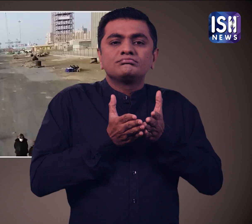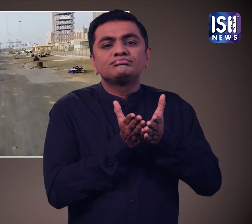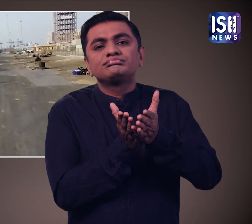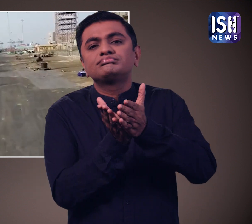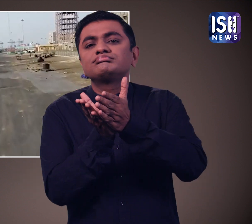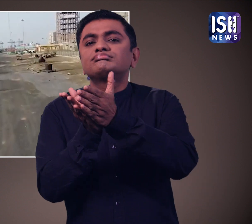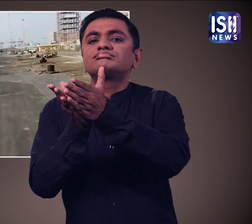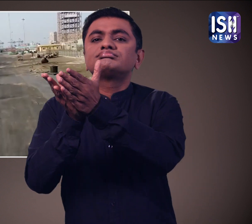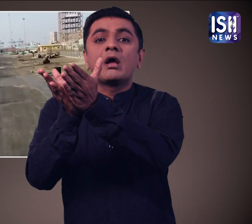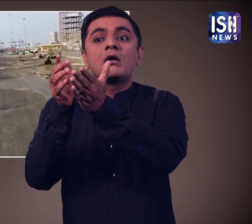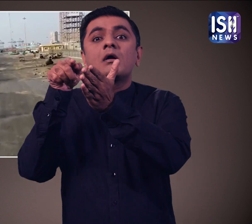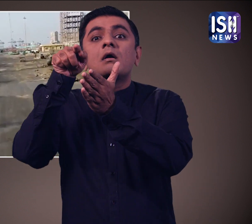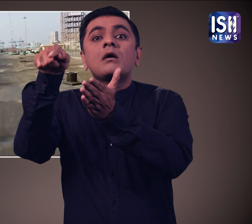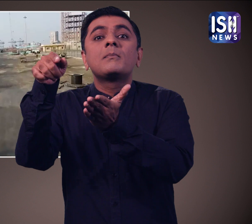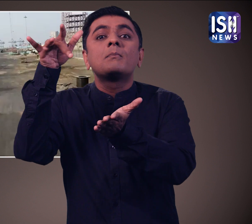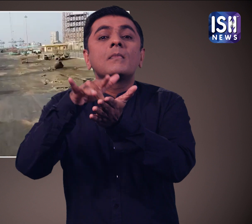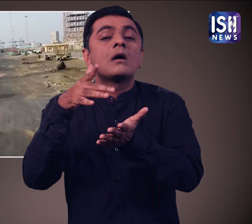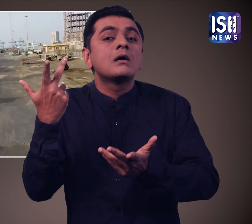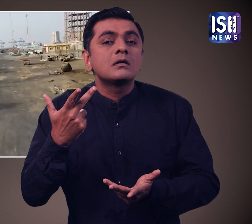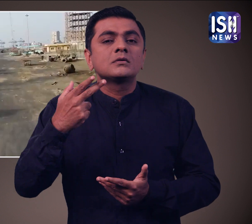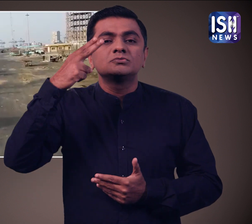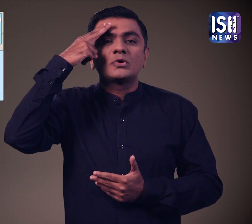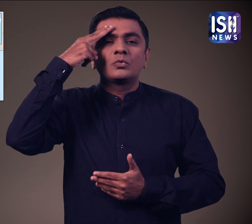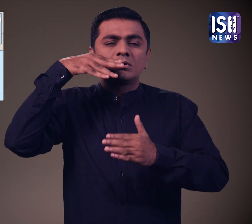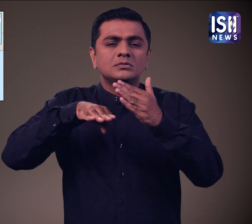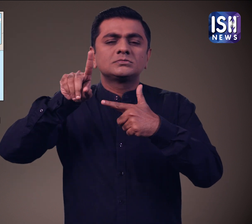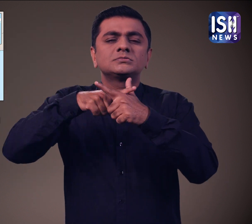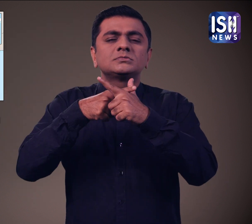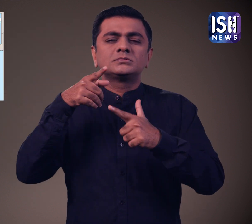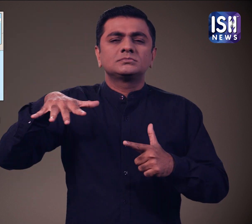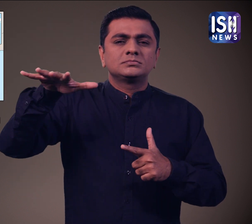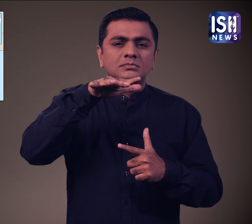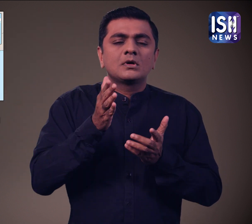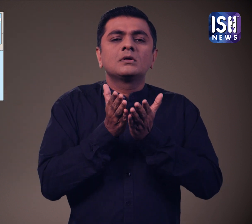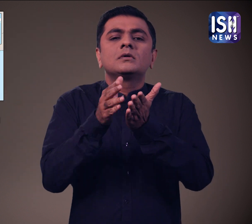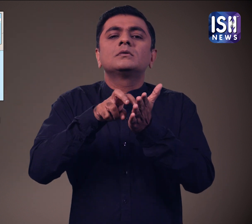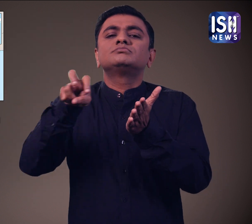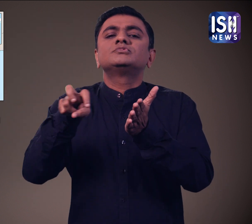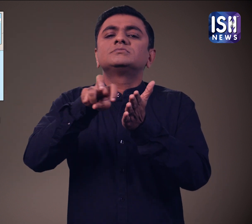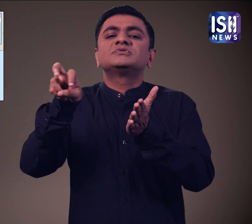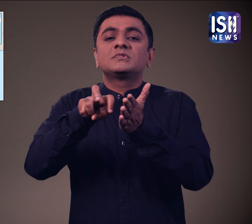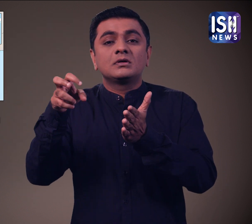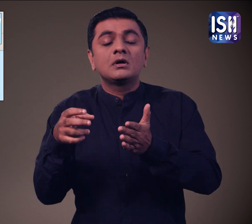and safely reached Jeddah, Saudi Arabia.